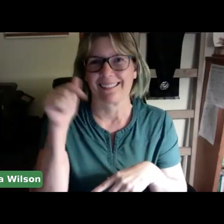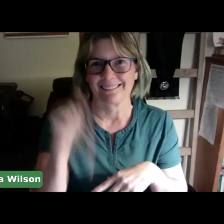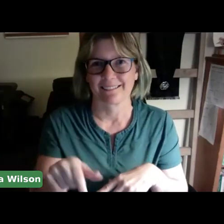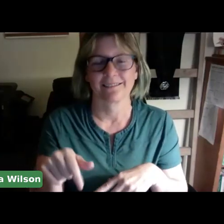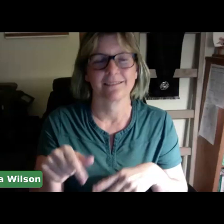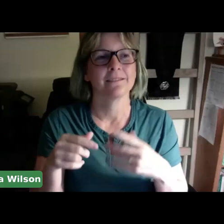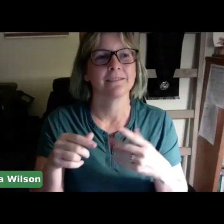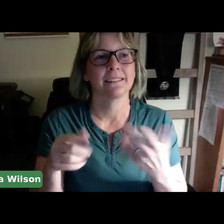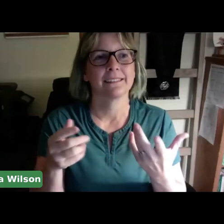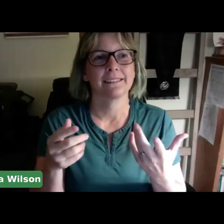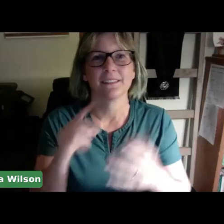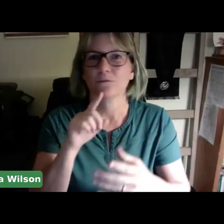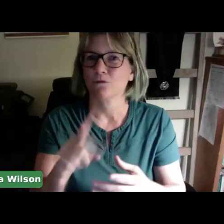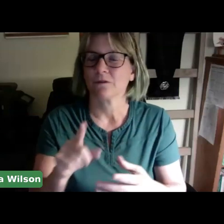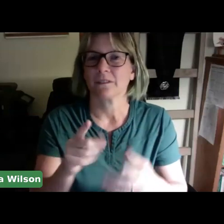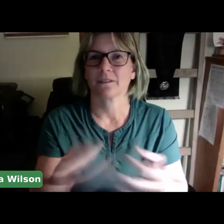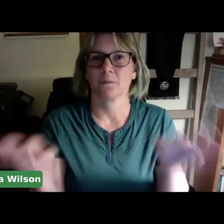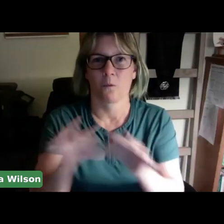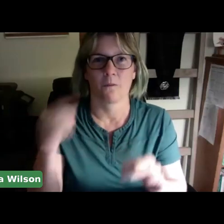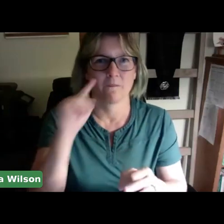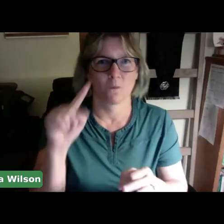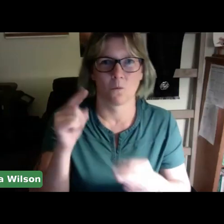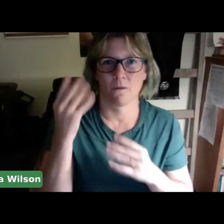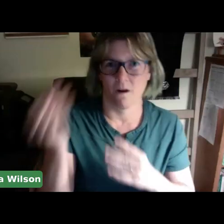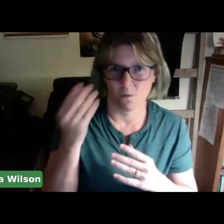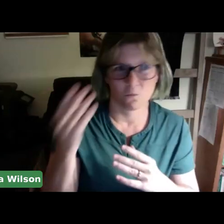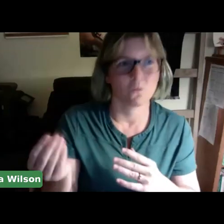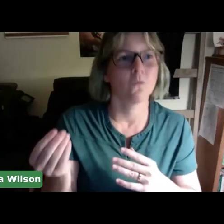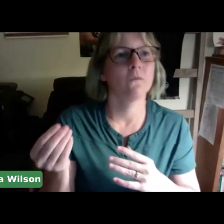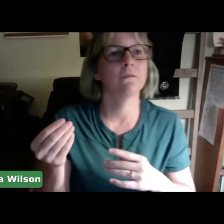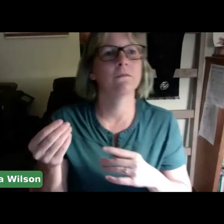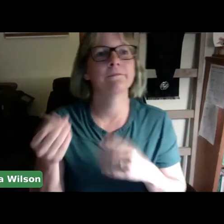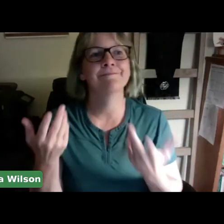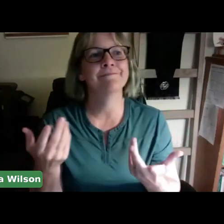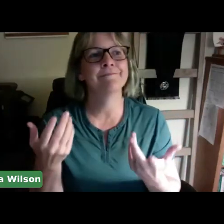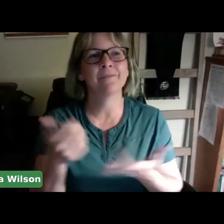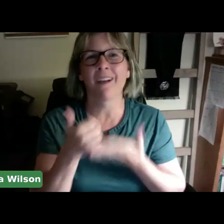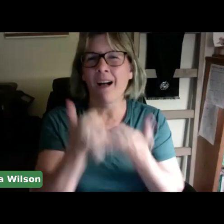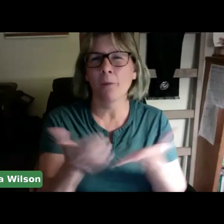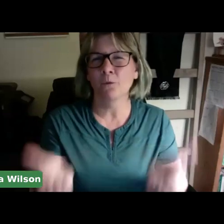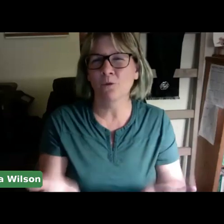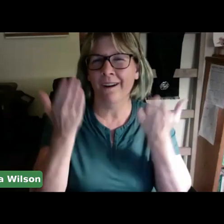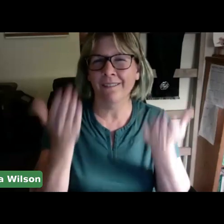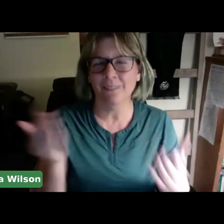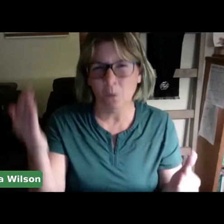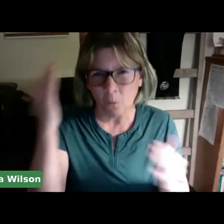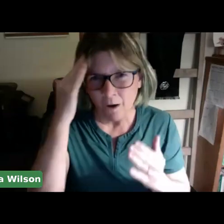Coming to this conference and conferences like this are really so valuable for the outdoors experience.